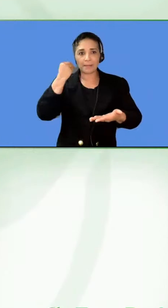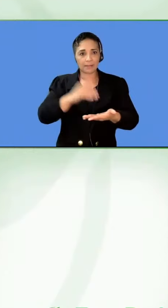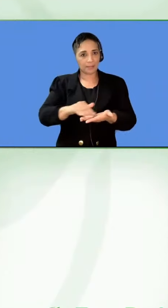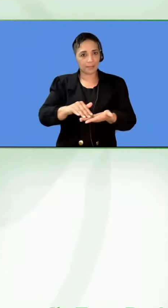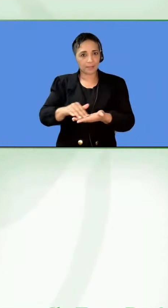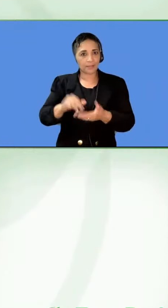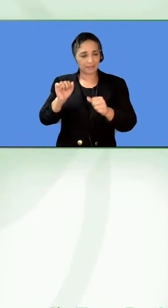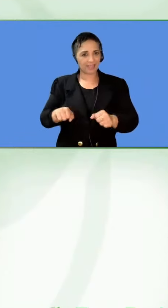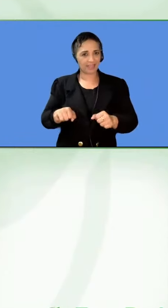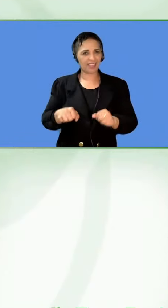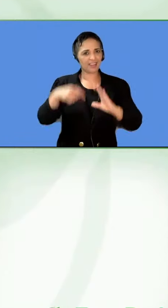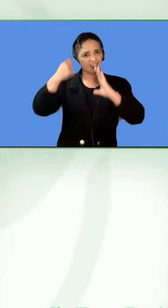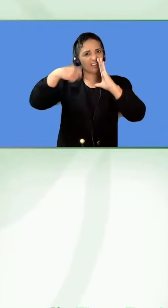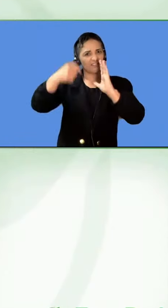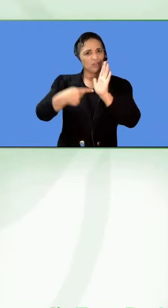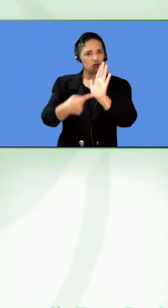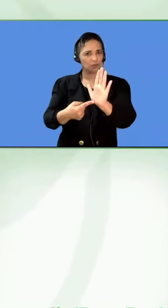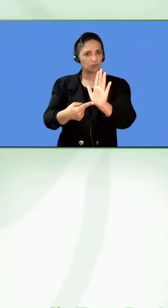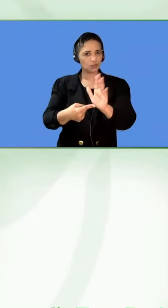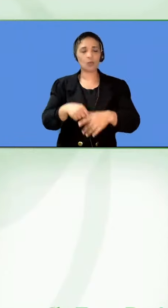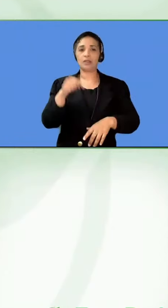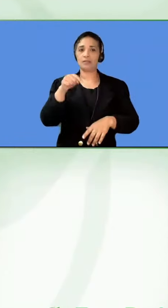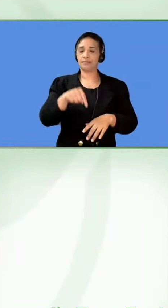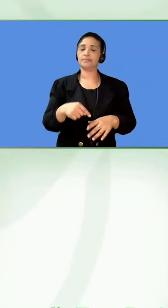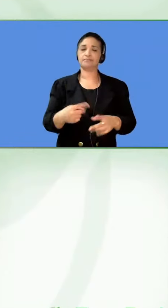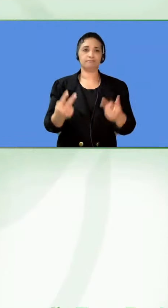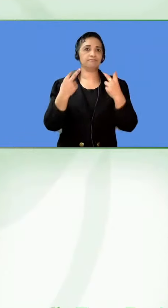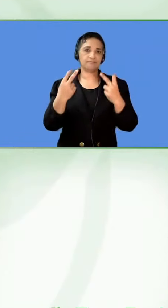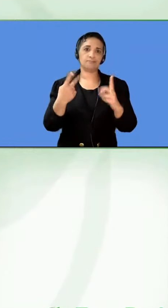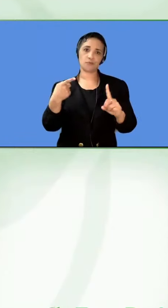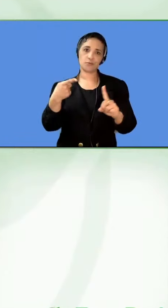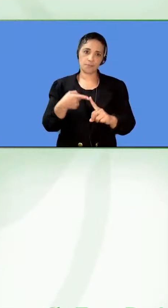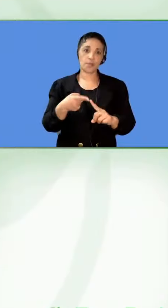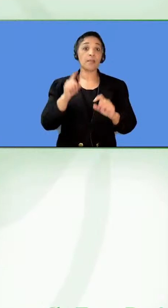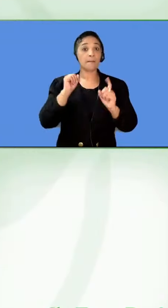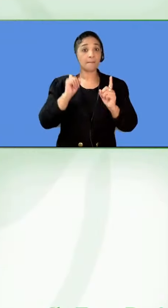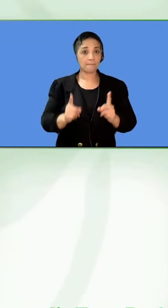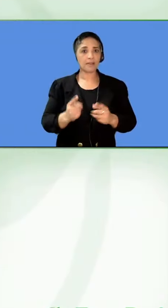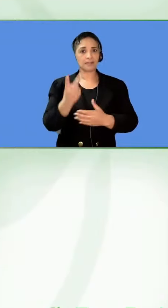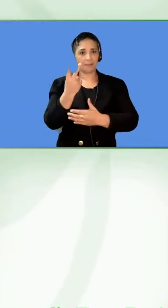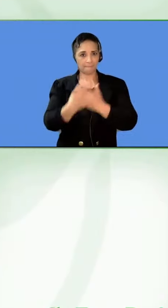It is a very important point, but you can have both.